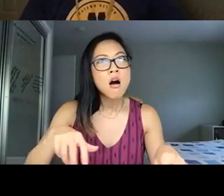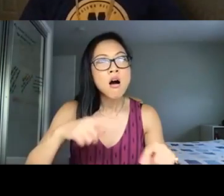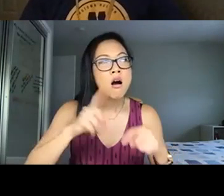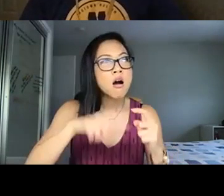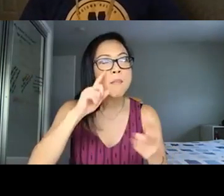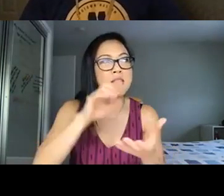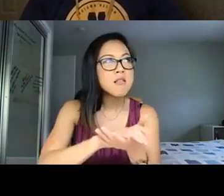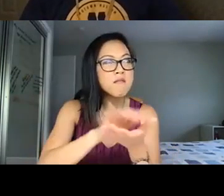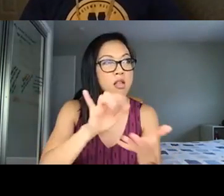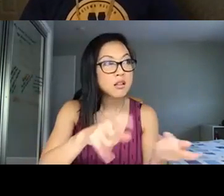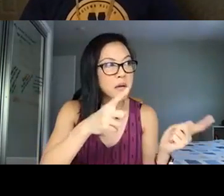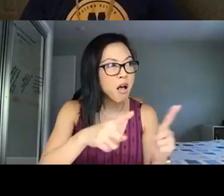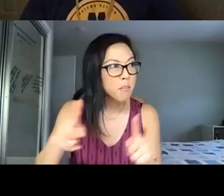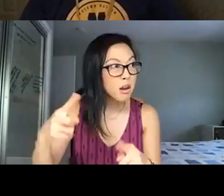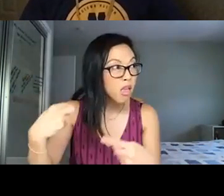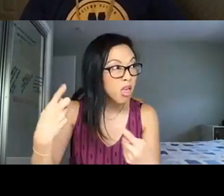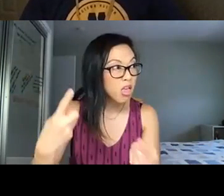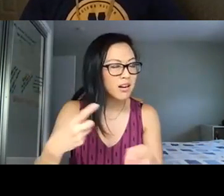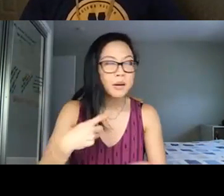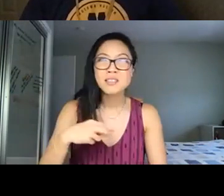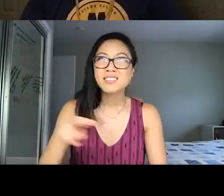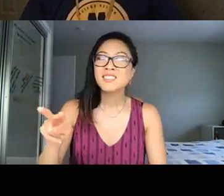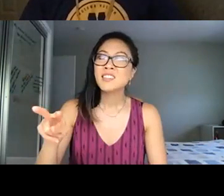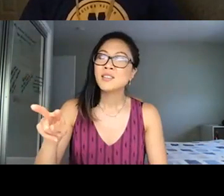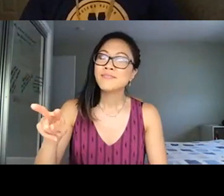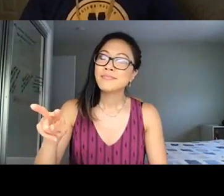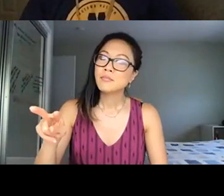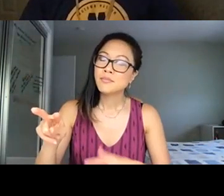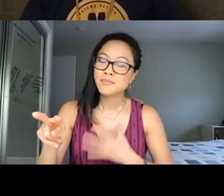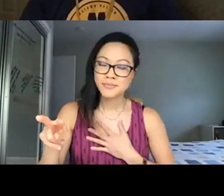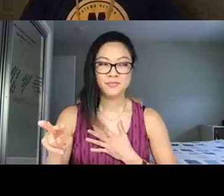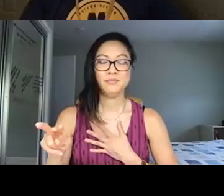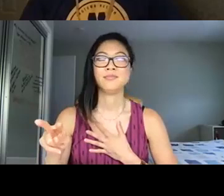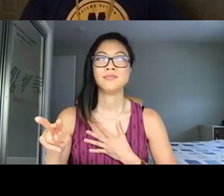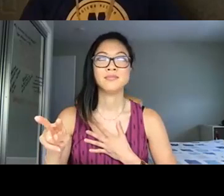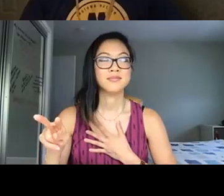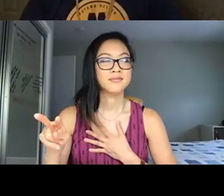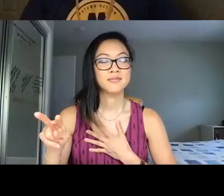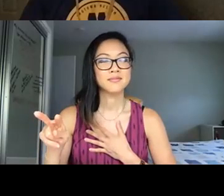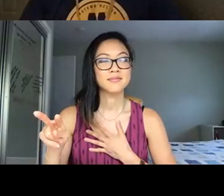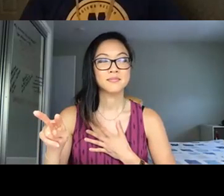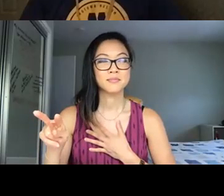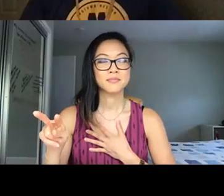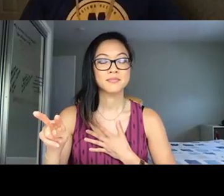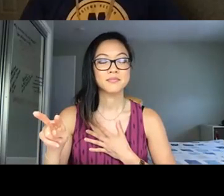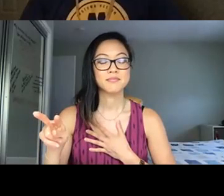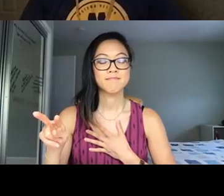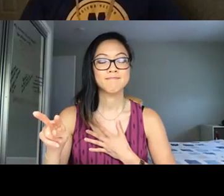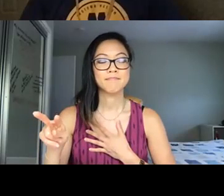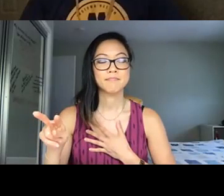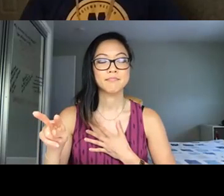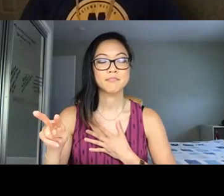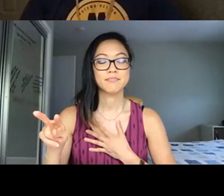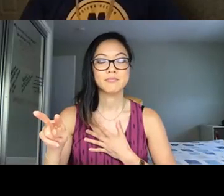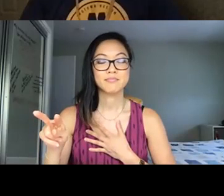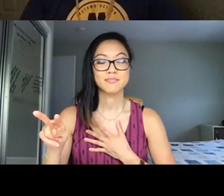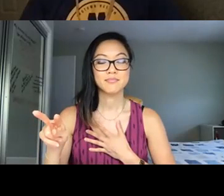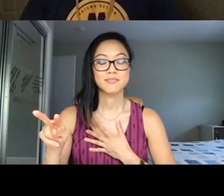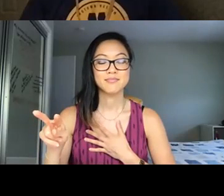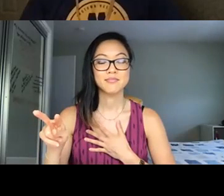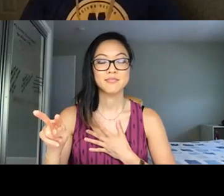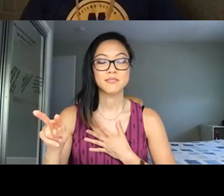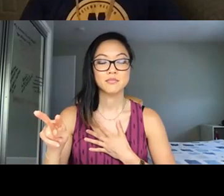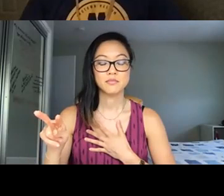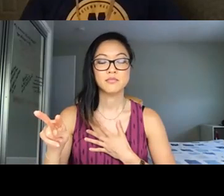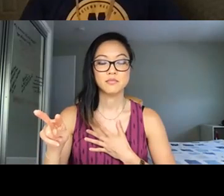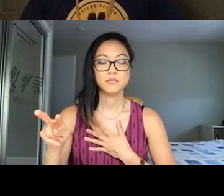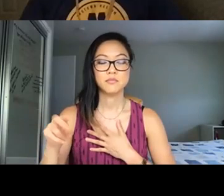happening and it's very much a process that I'm dealing with